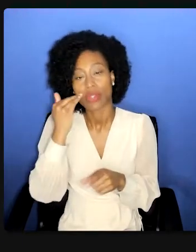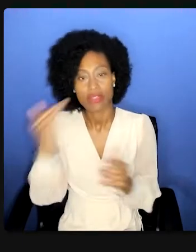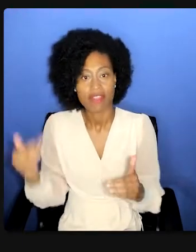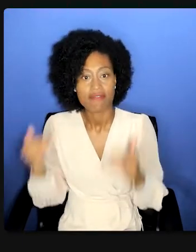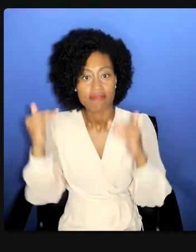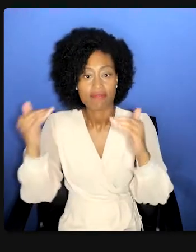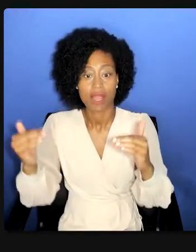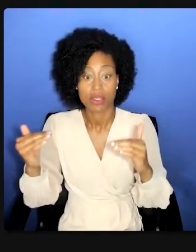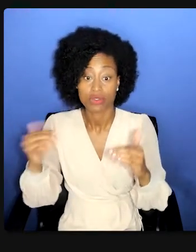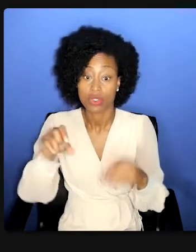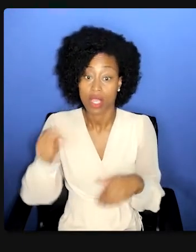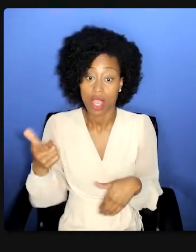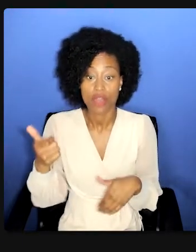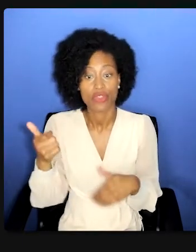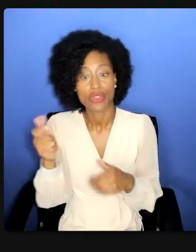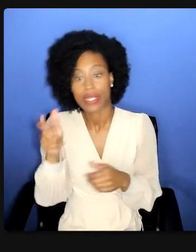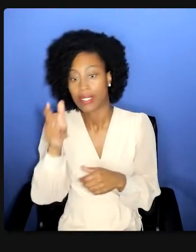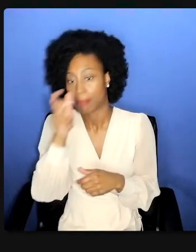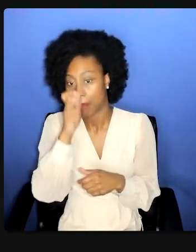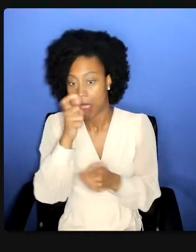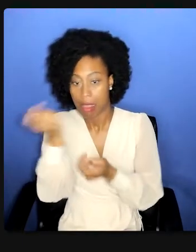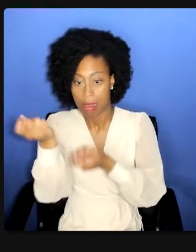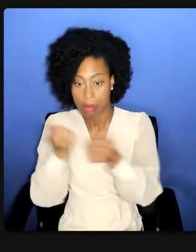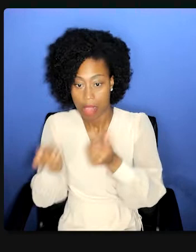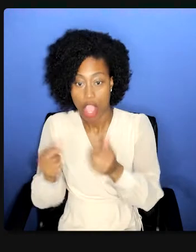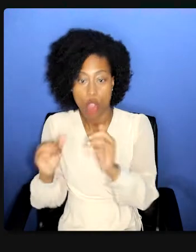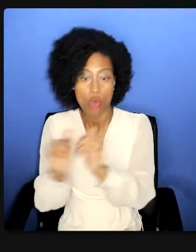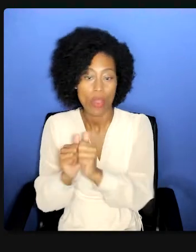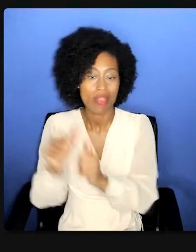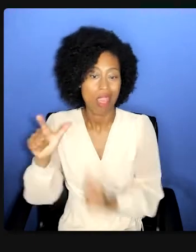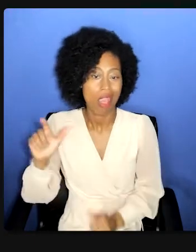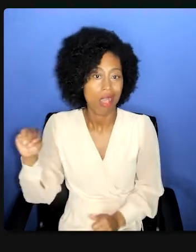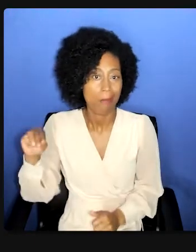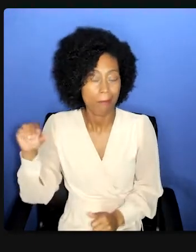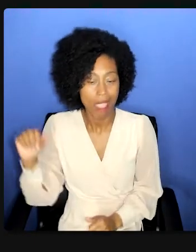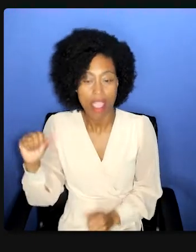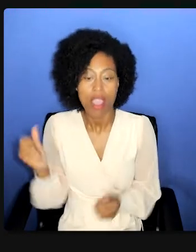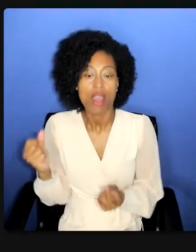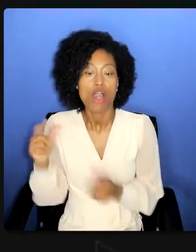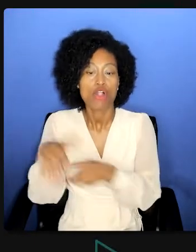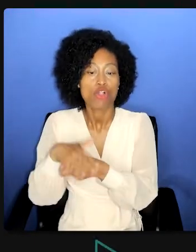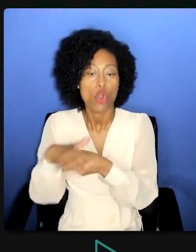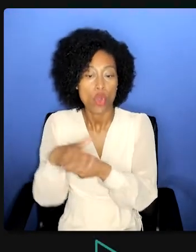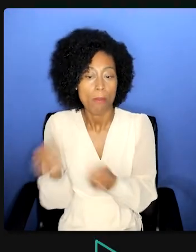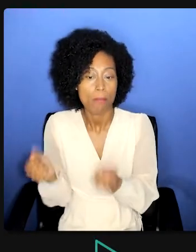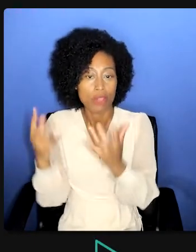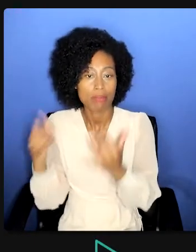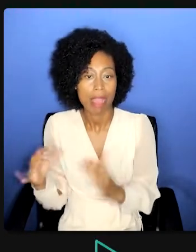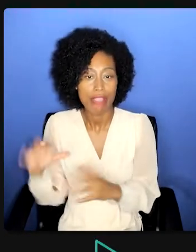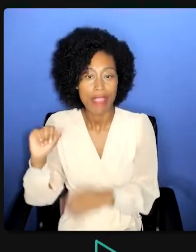or debugging tools with local multiplayer agent and crash stamps to analyze potential issues.